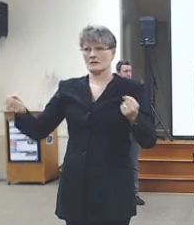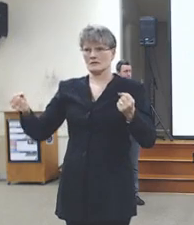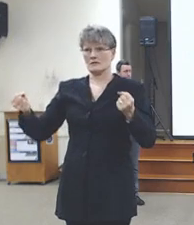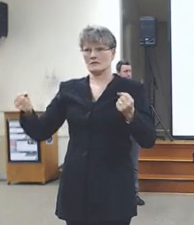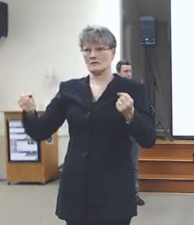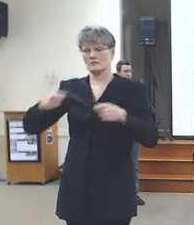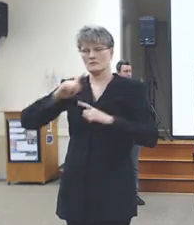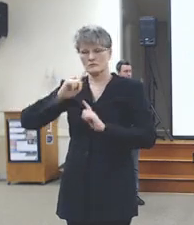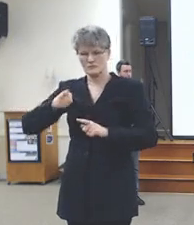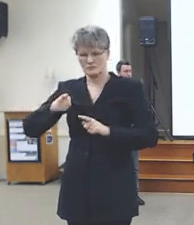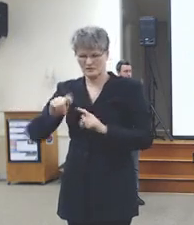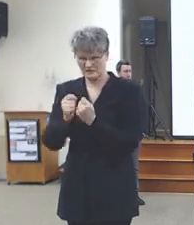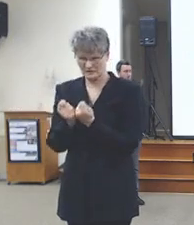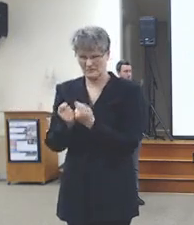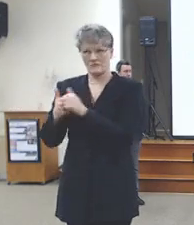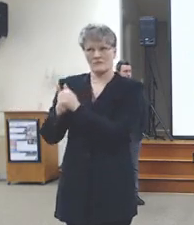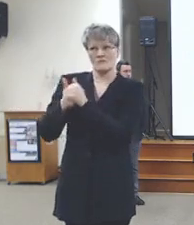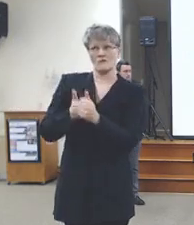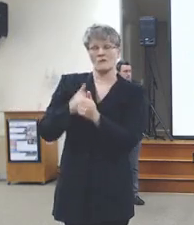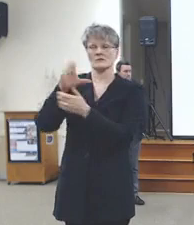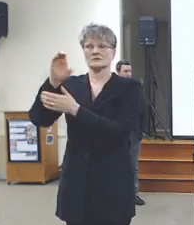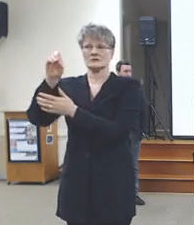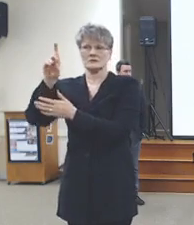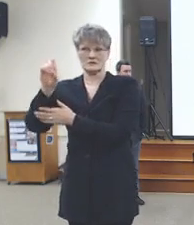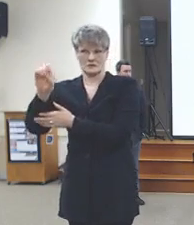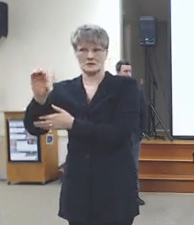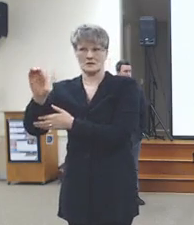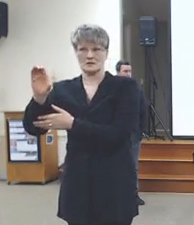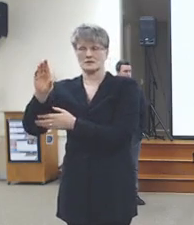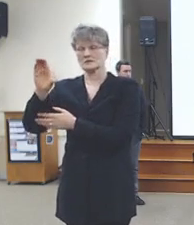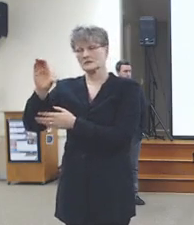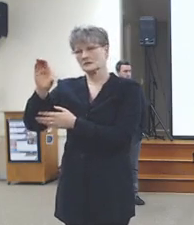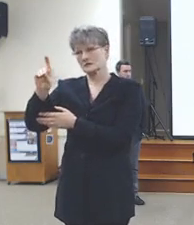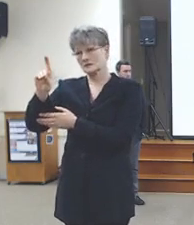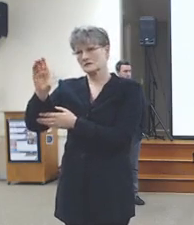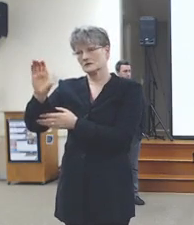This is a process that everyone across the nation uses for contact tracing. They